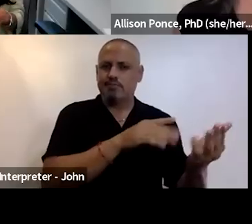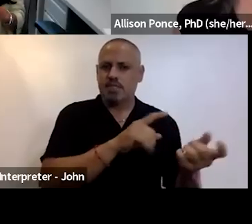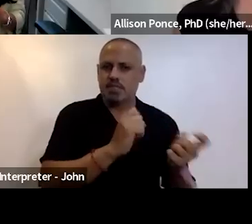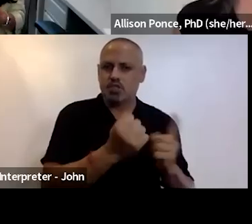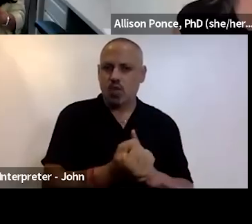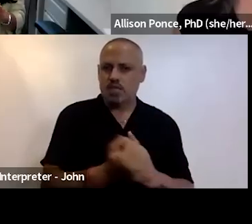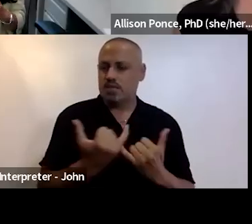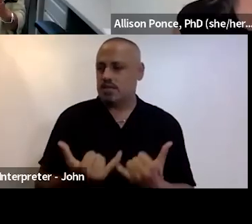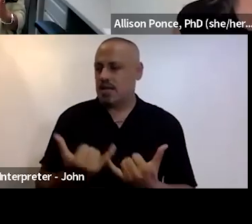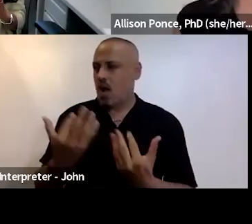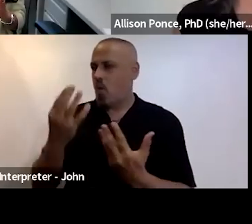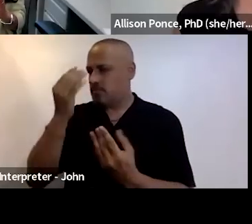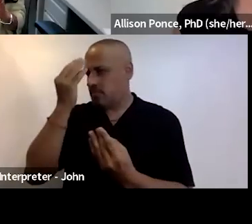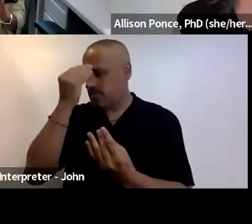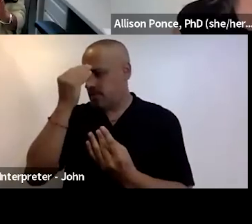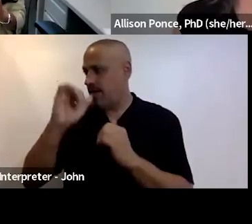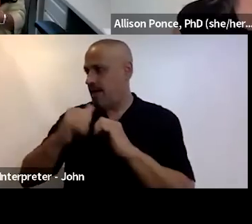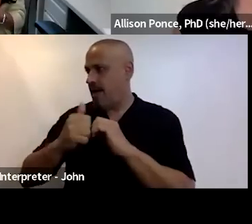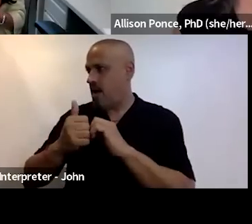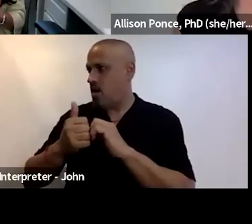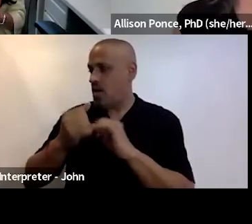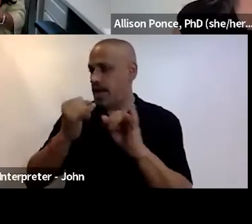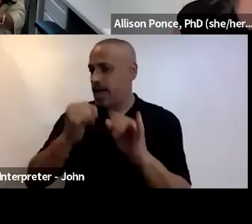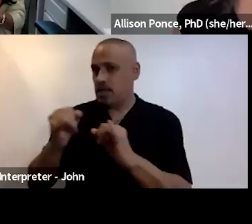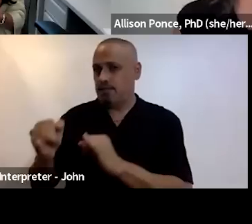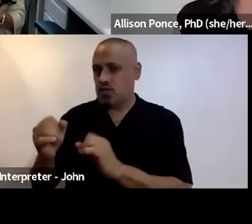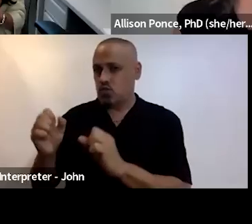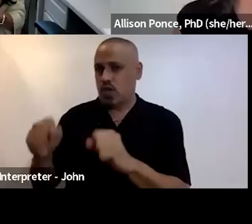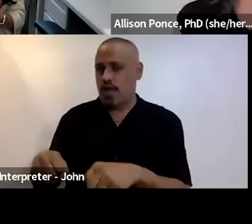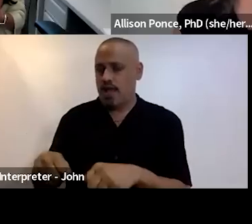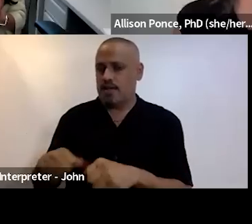I now wanna think about how individuals can,